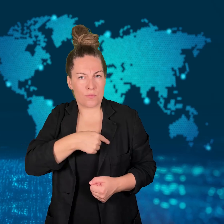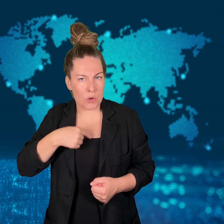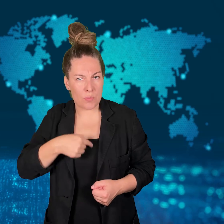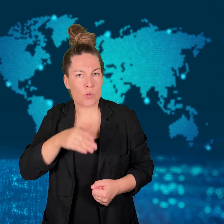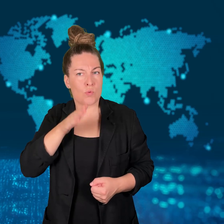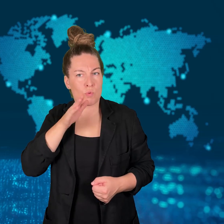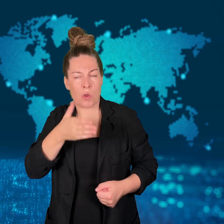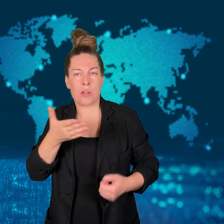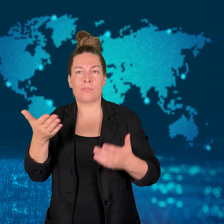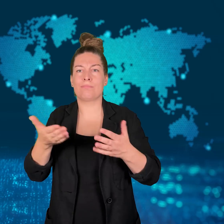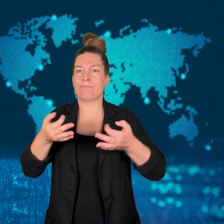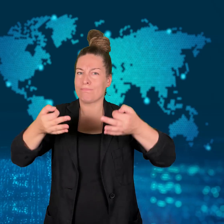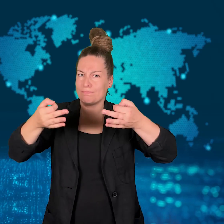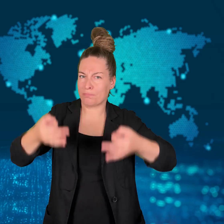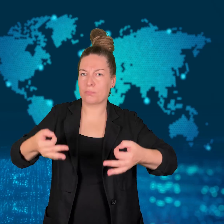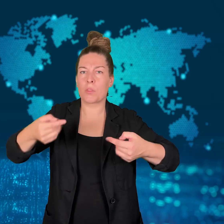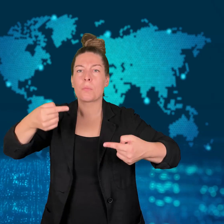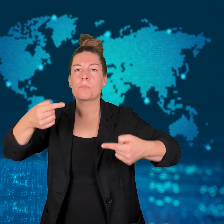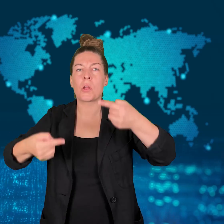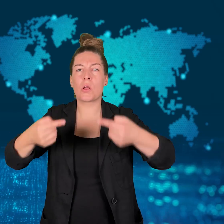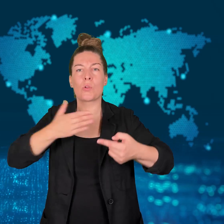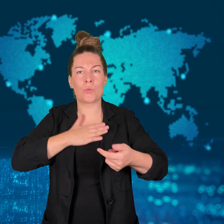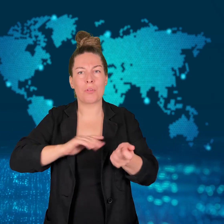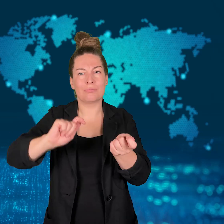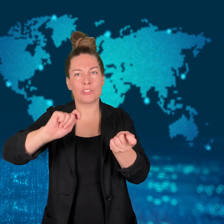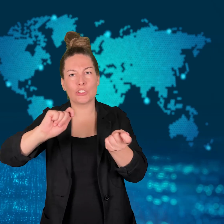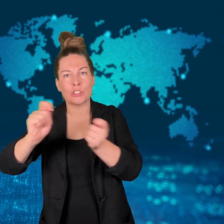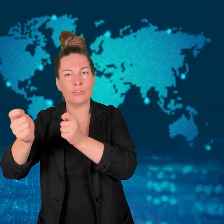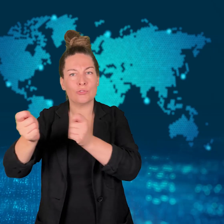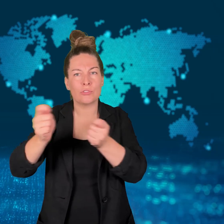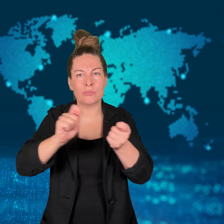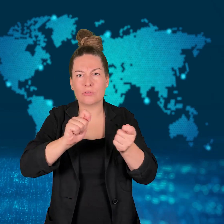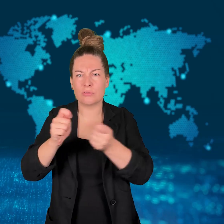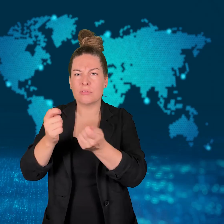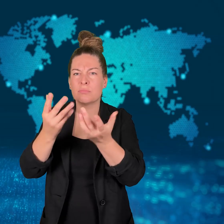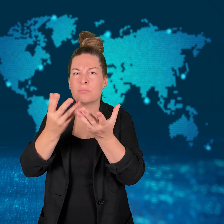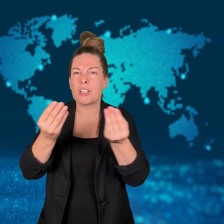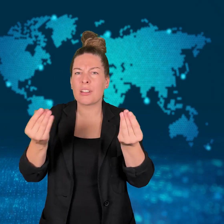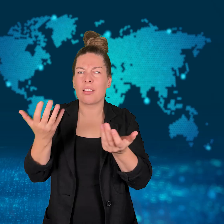Territory election, Lia Finocchiaro promised to